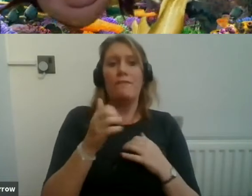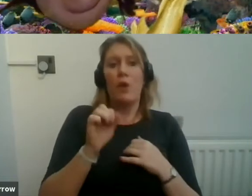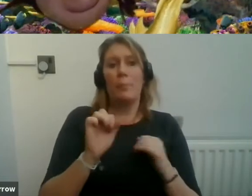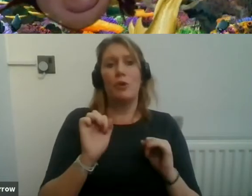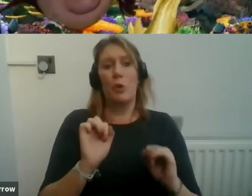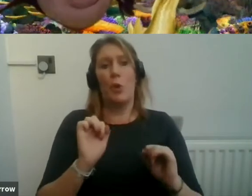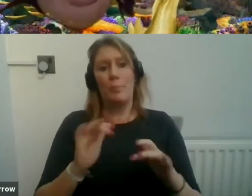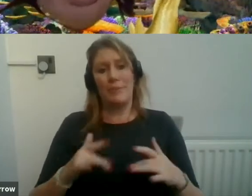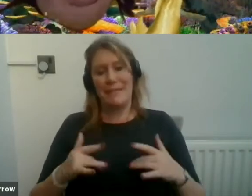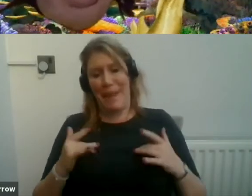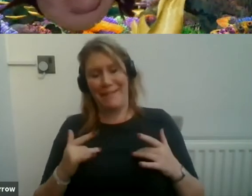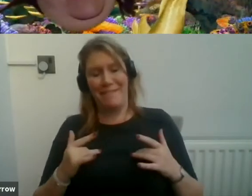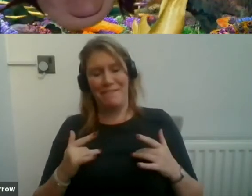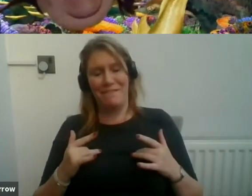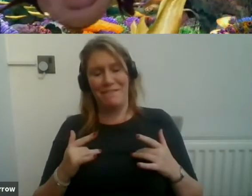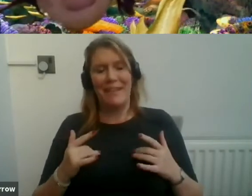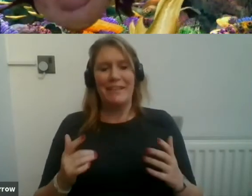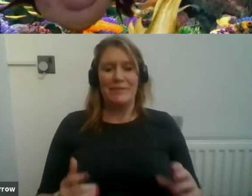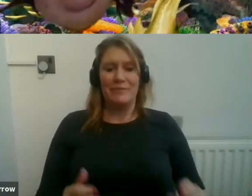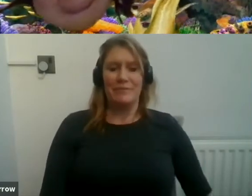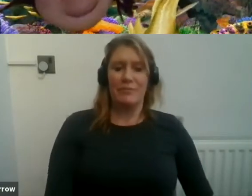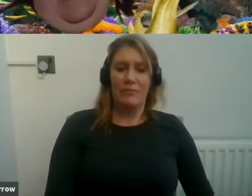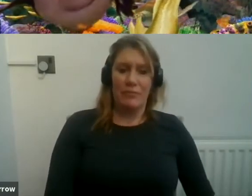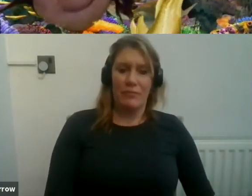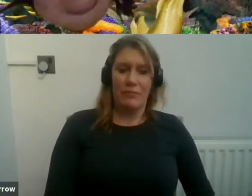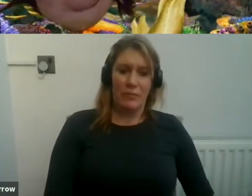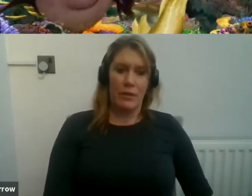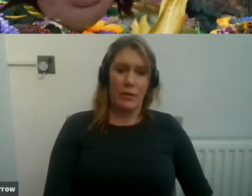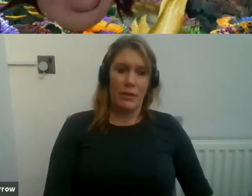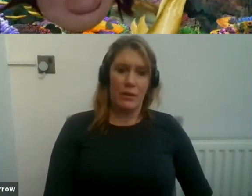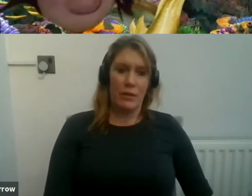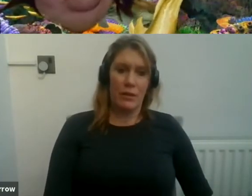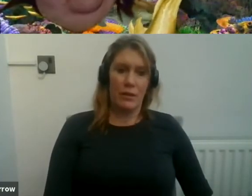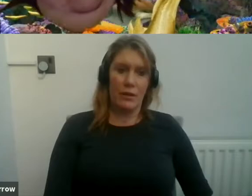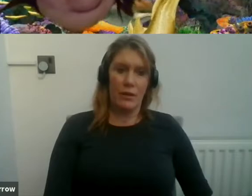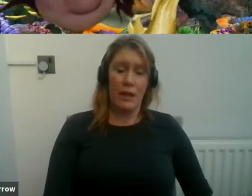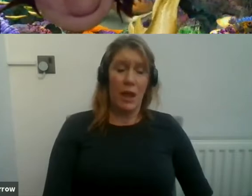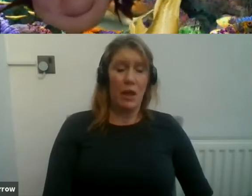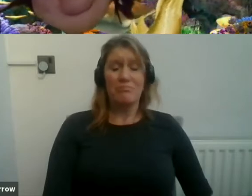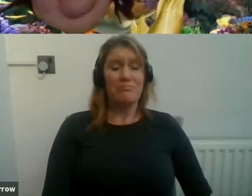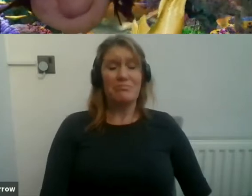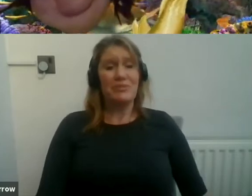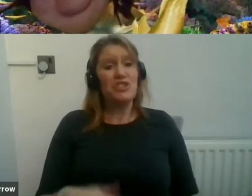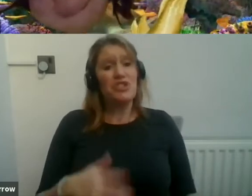No, I could not again to say when